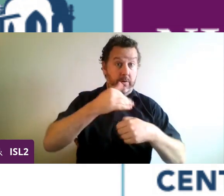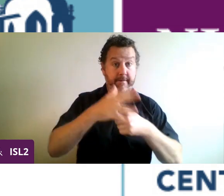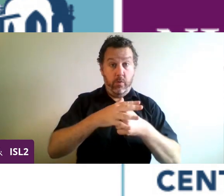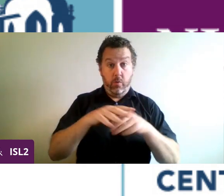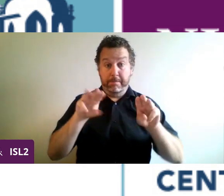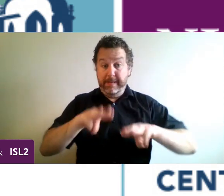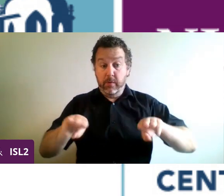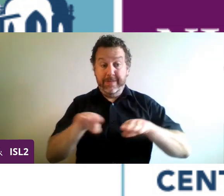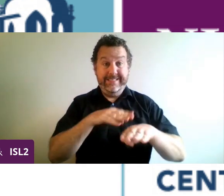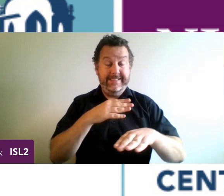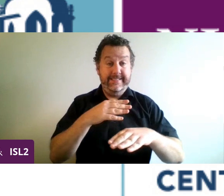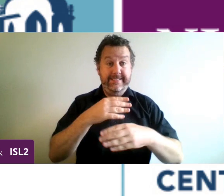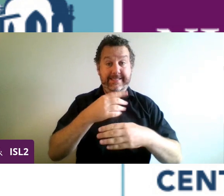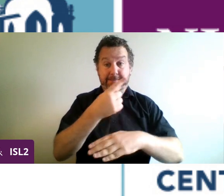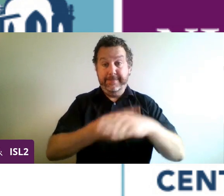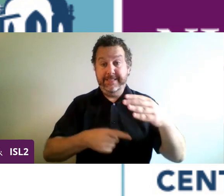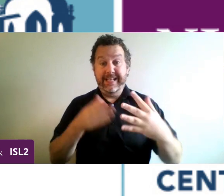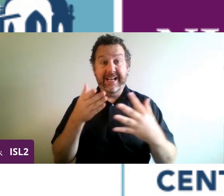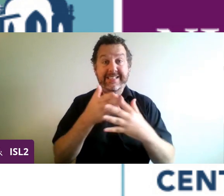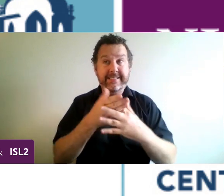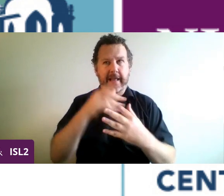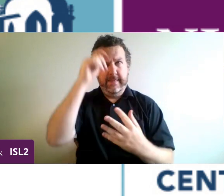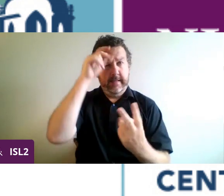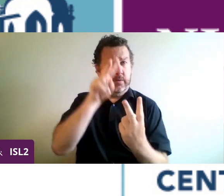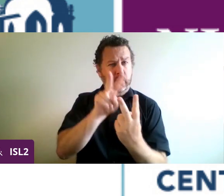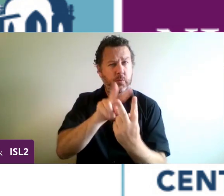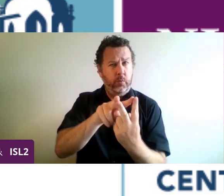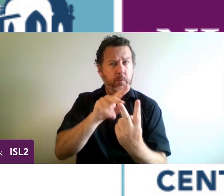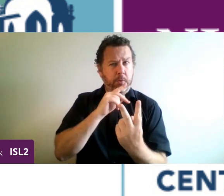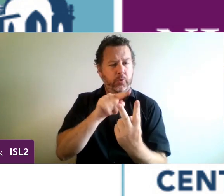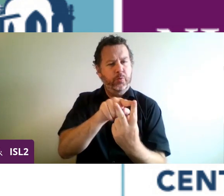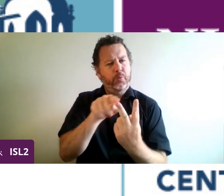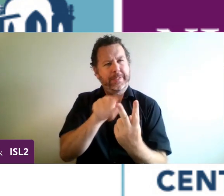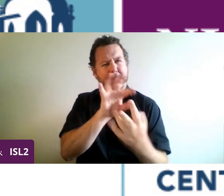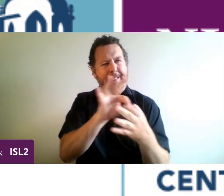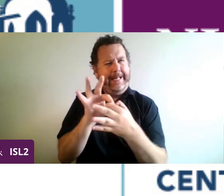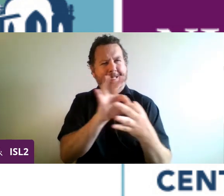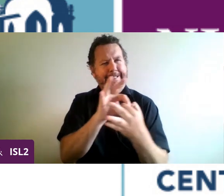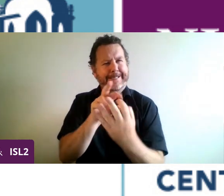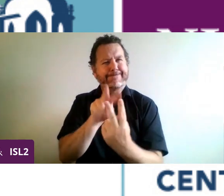Ultimately two sides of the same coin. That coin is a lack of imagination.